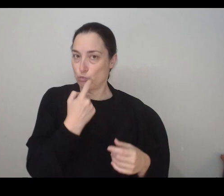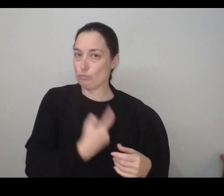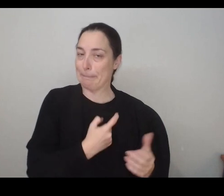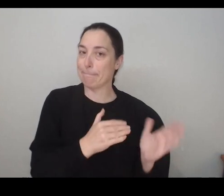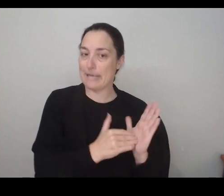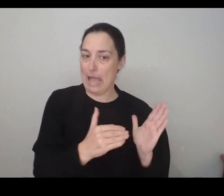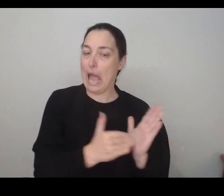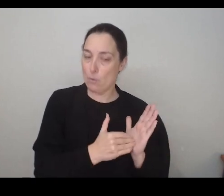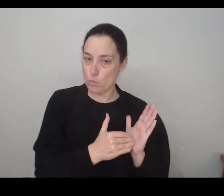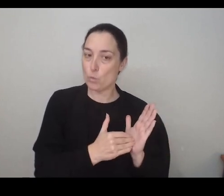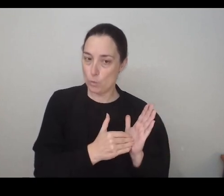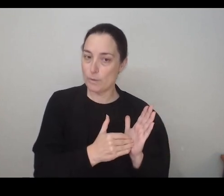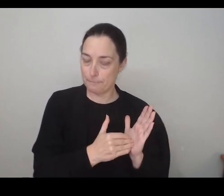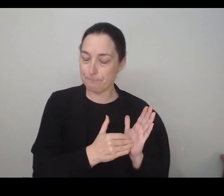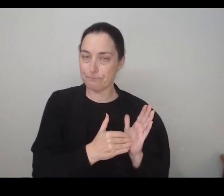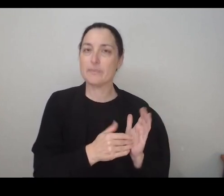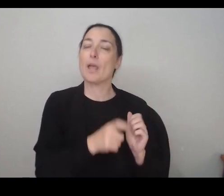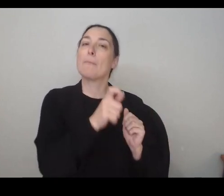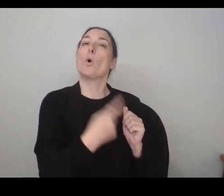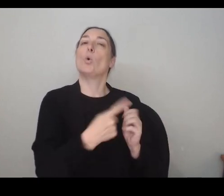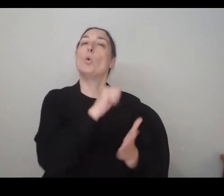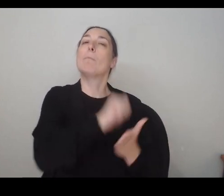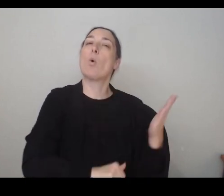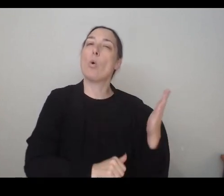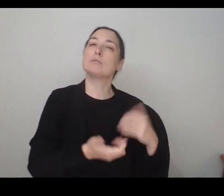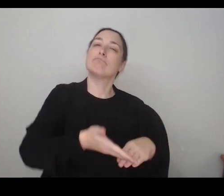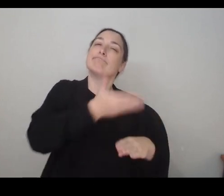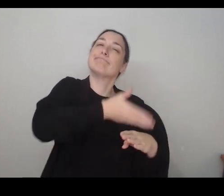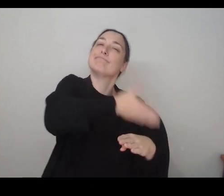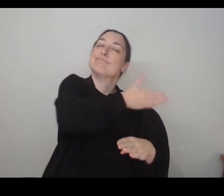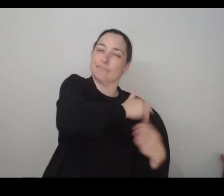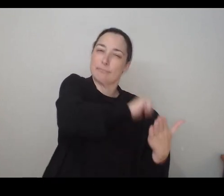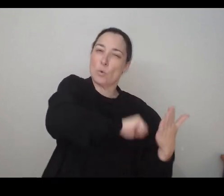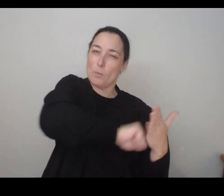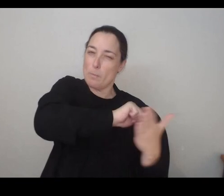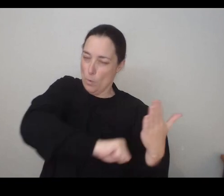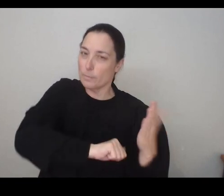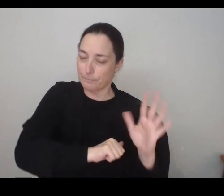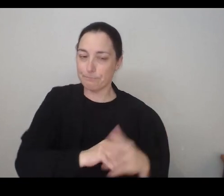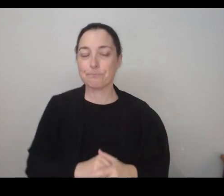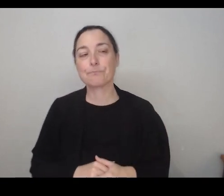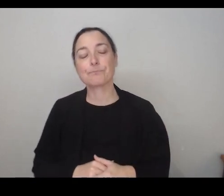the one who bought the Brittany landscape under the snow. And what is interesting,